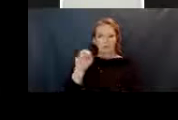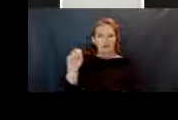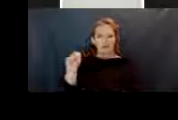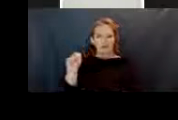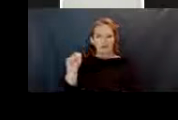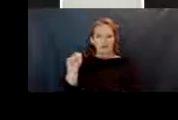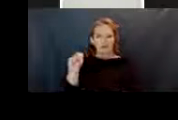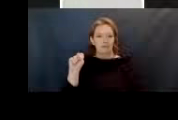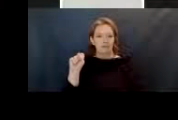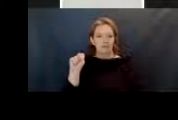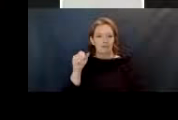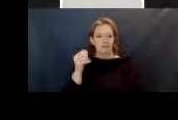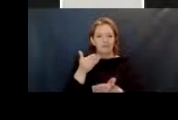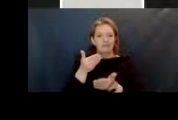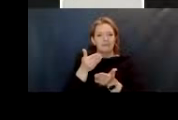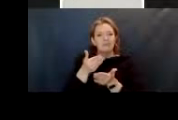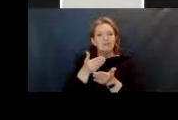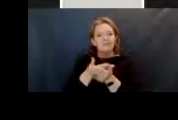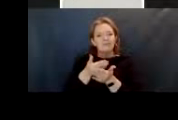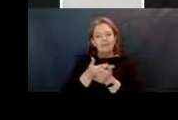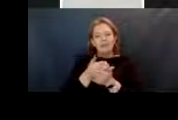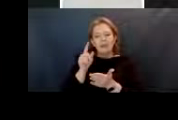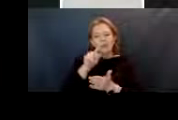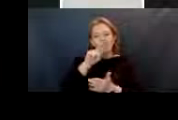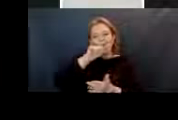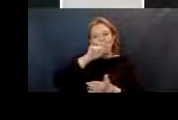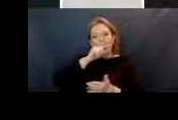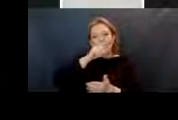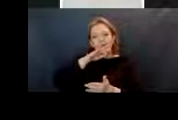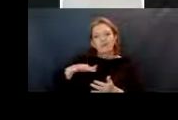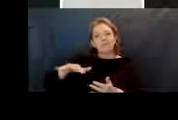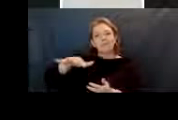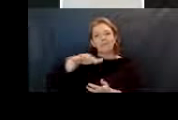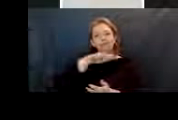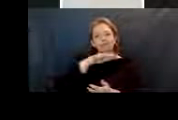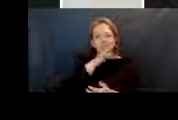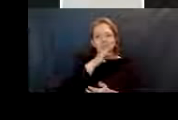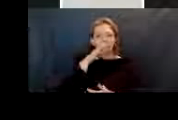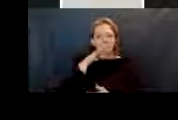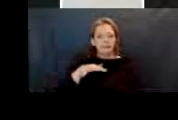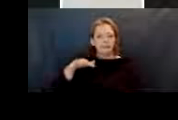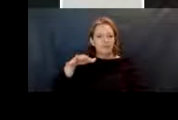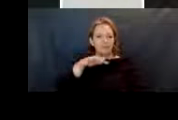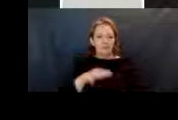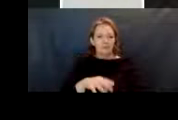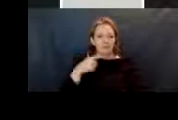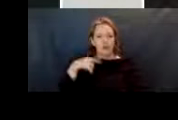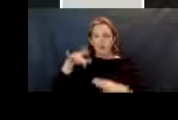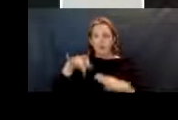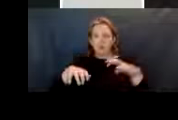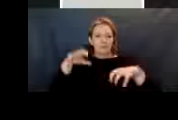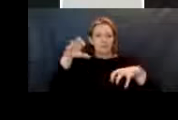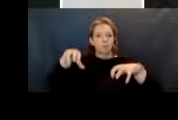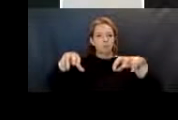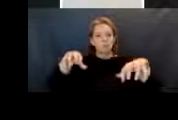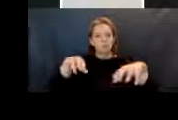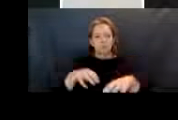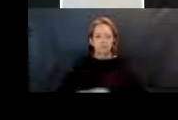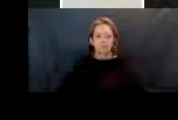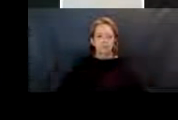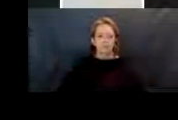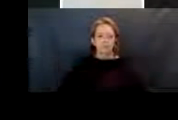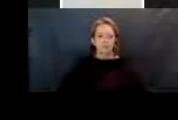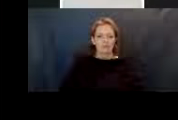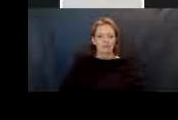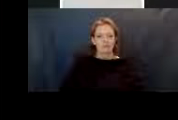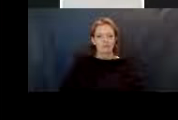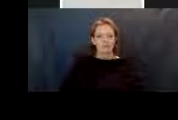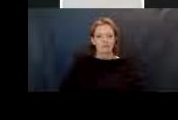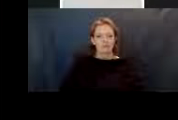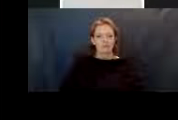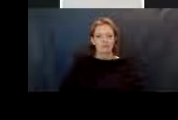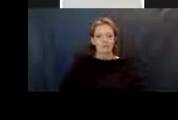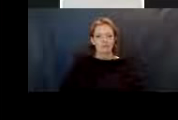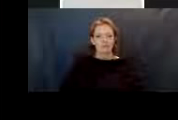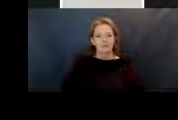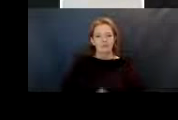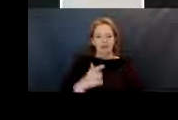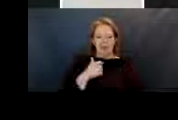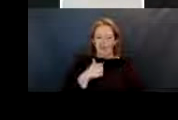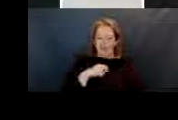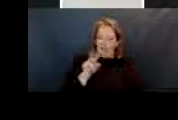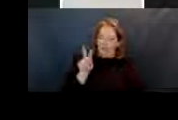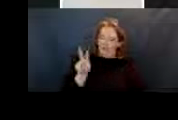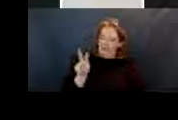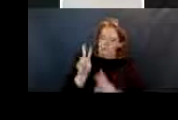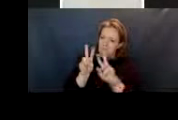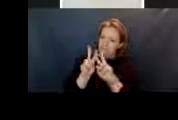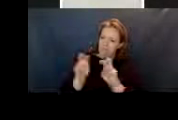I love, I guess I'm interested in, also interested in the mystery behind abandoned structures,